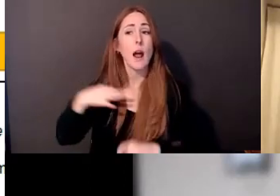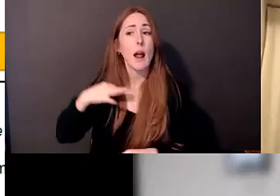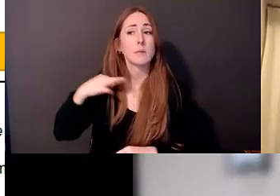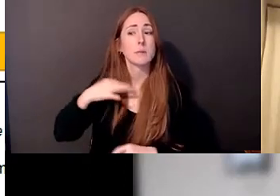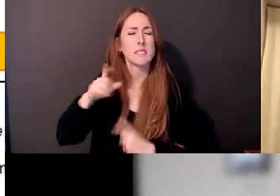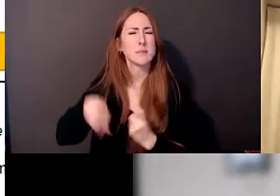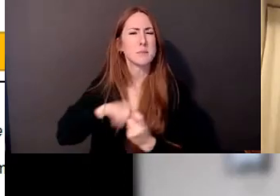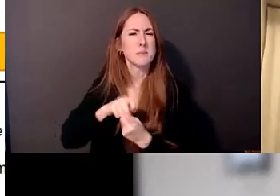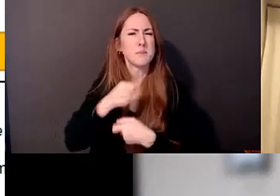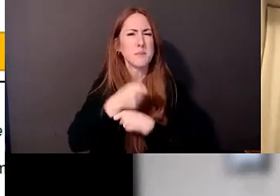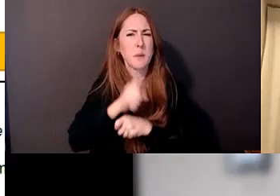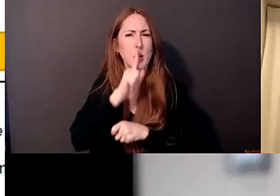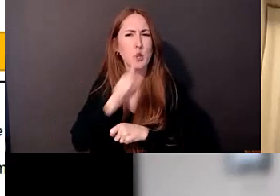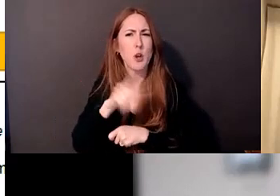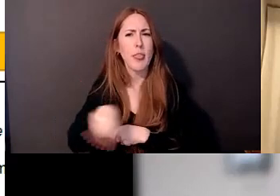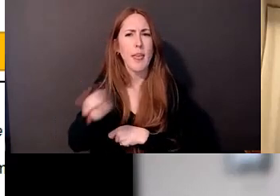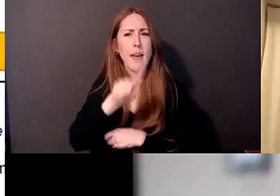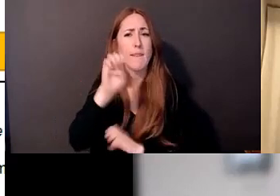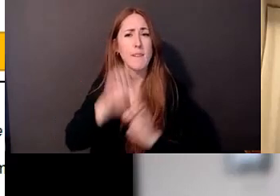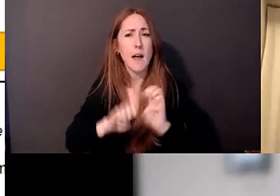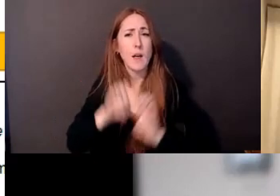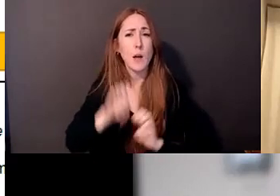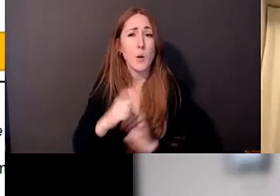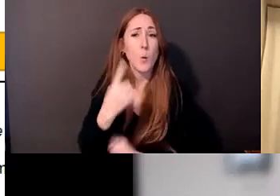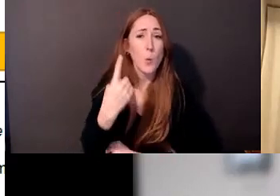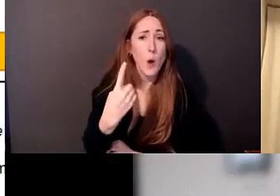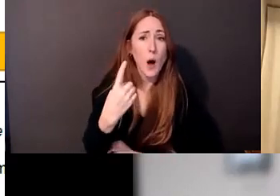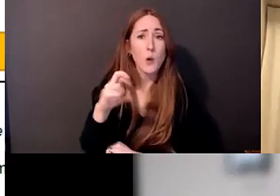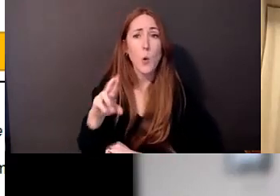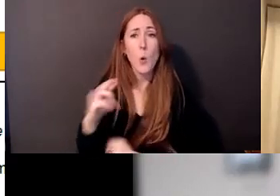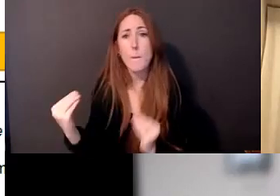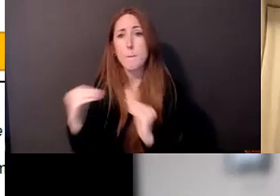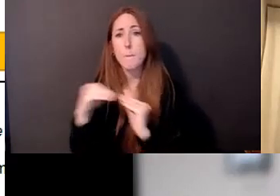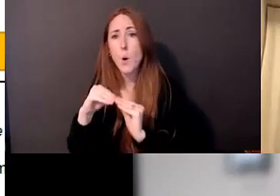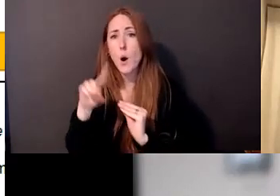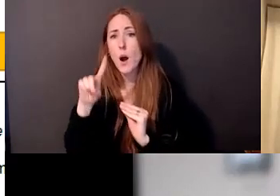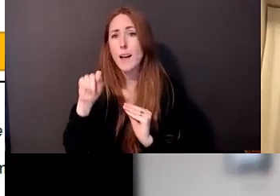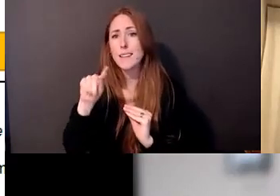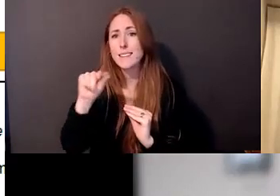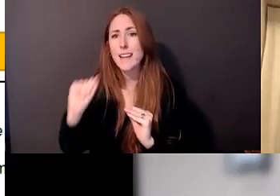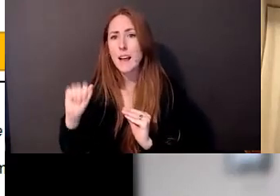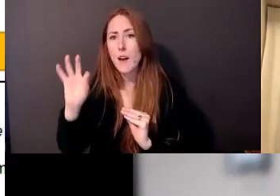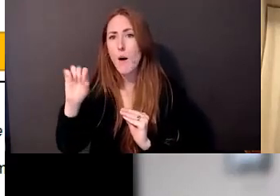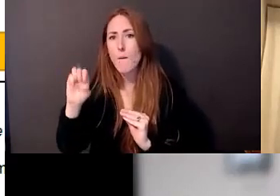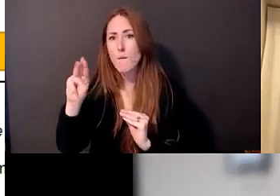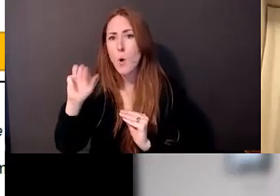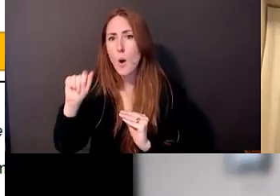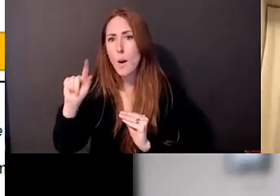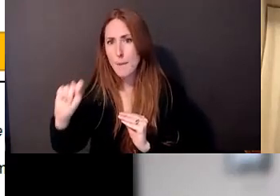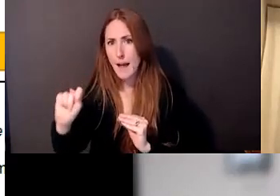one or more information format or data visualization. Review articles were also included